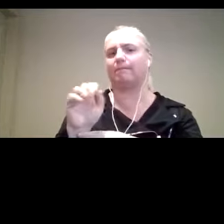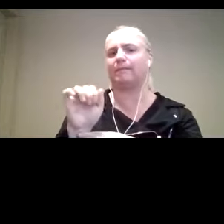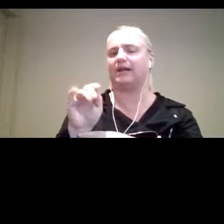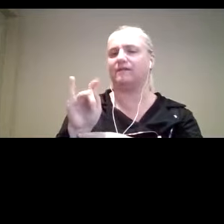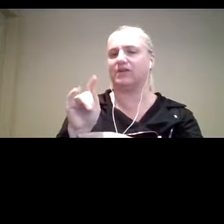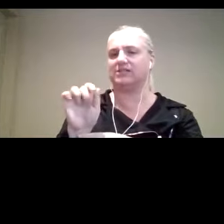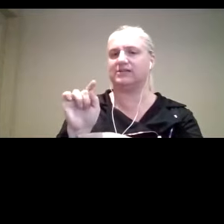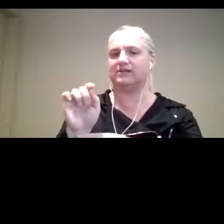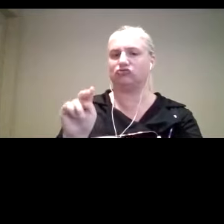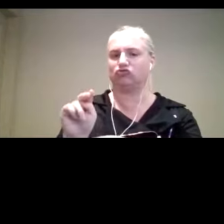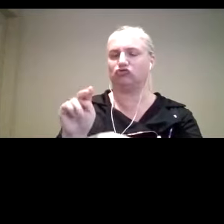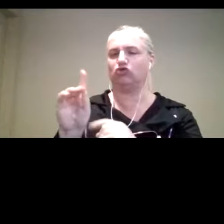within the IDEA.